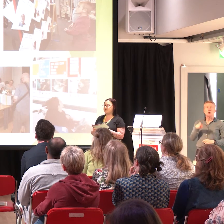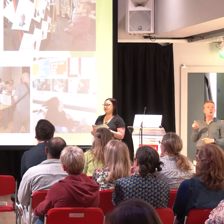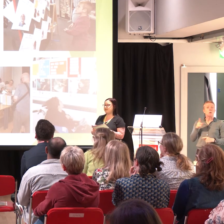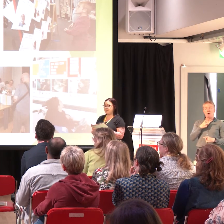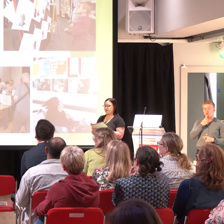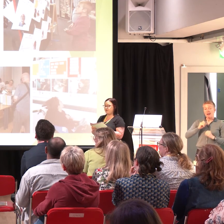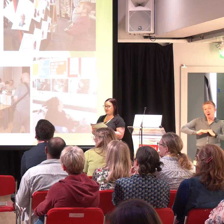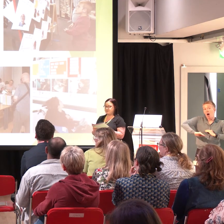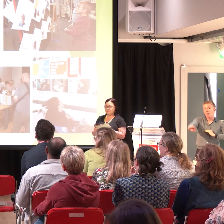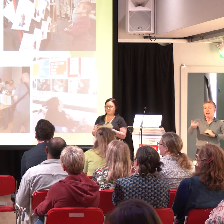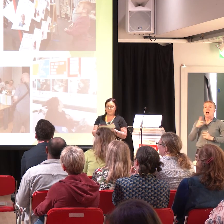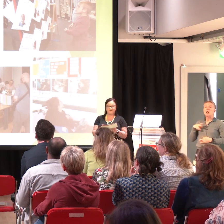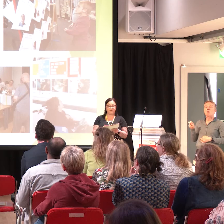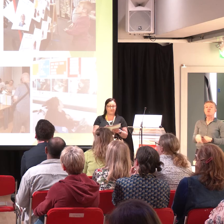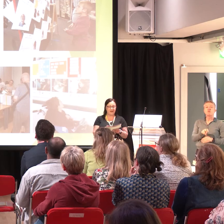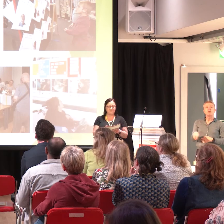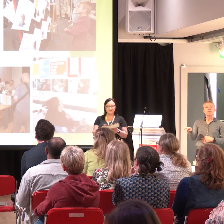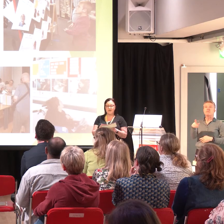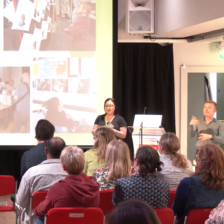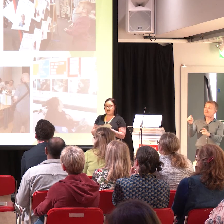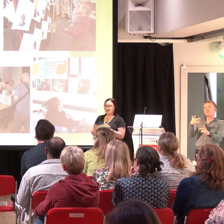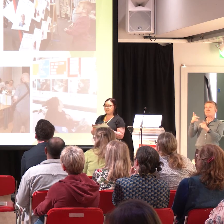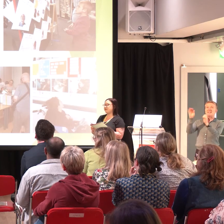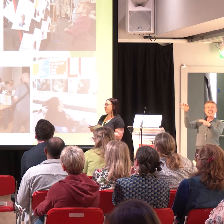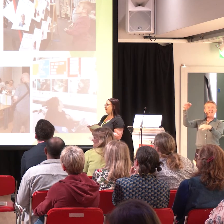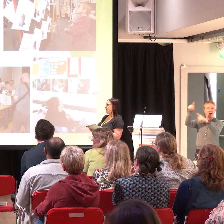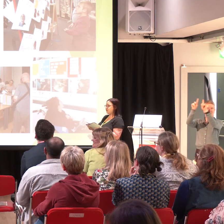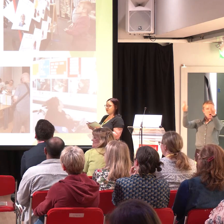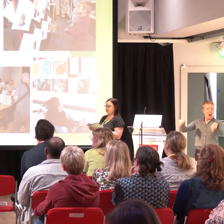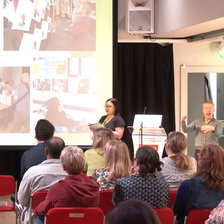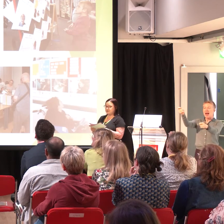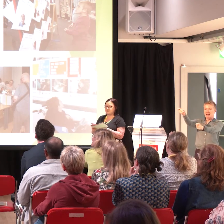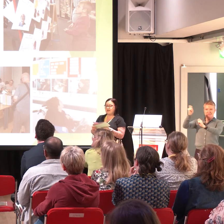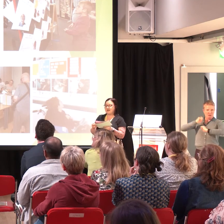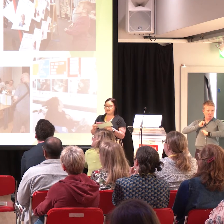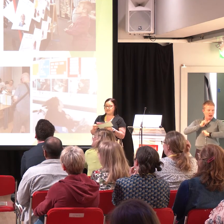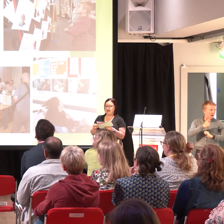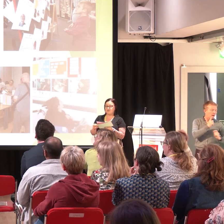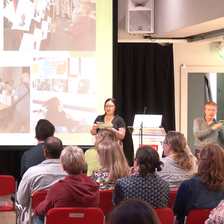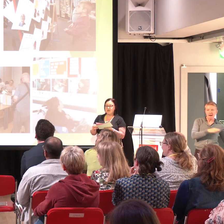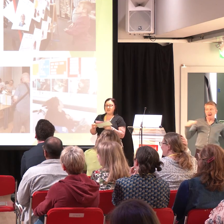to receive their framed certificate in front of parents, carers, families, students, and staff.